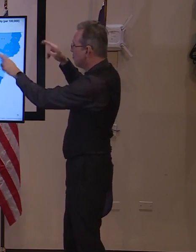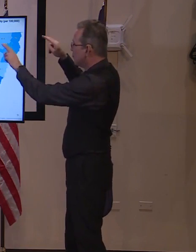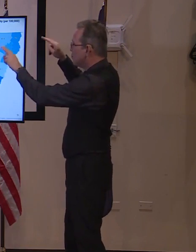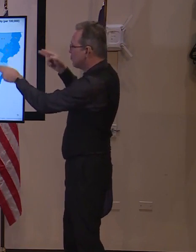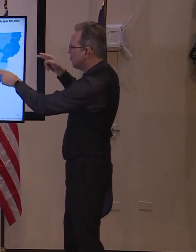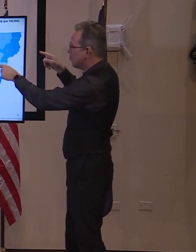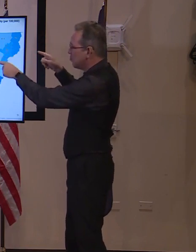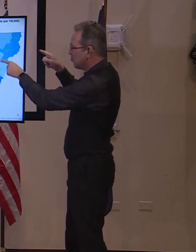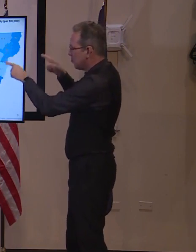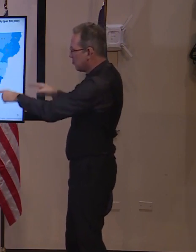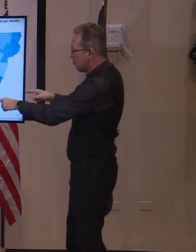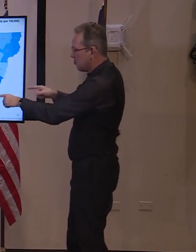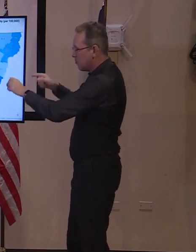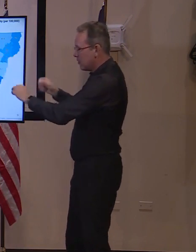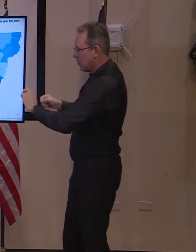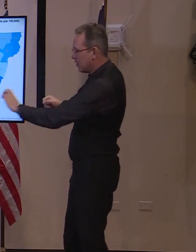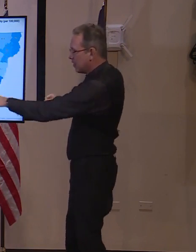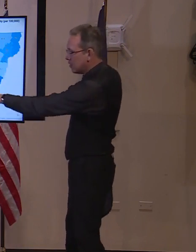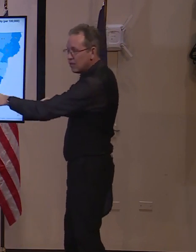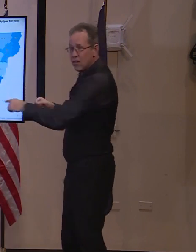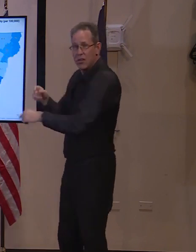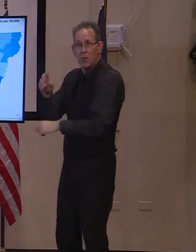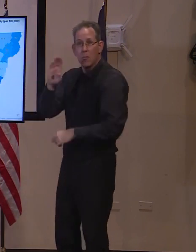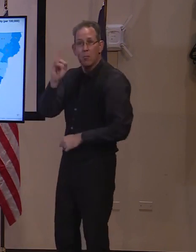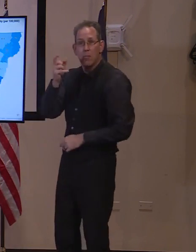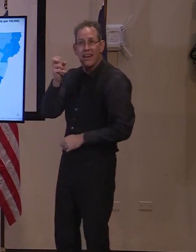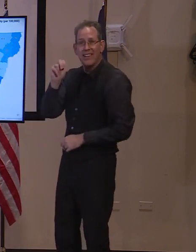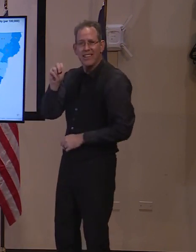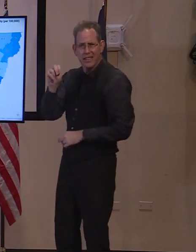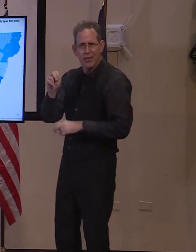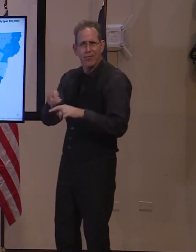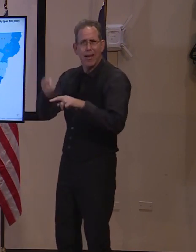southern Vermont. And that's where we're seeing hospitalizations as well